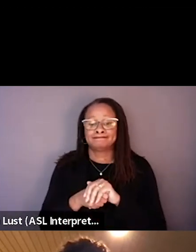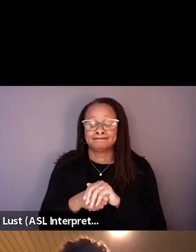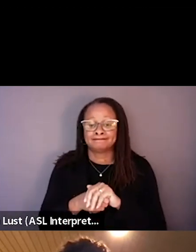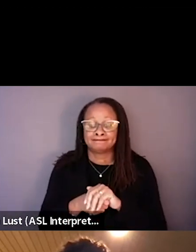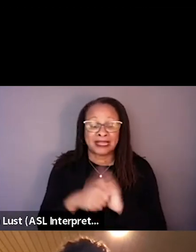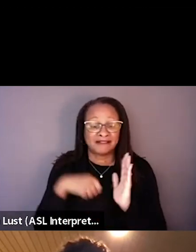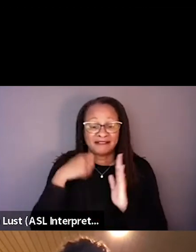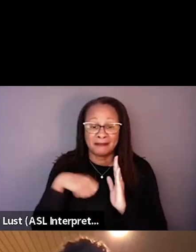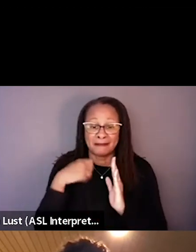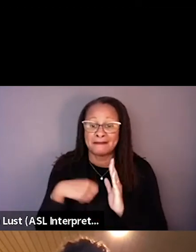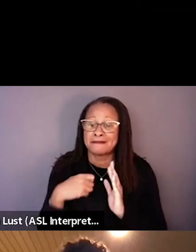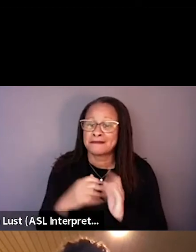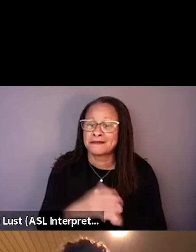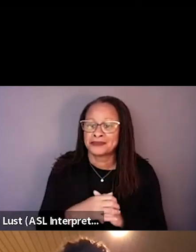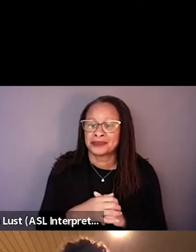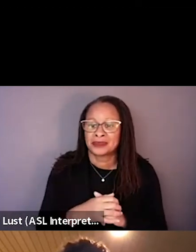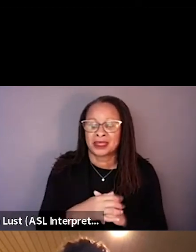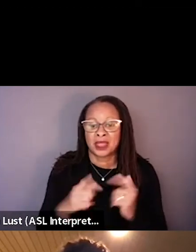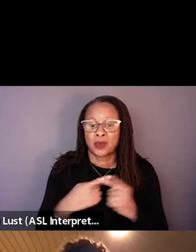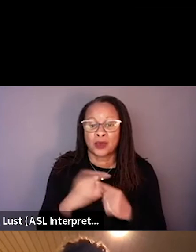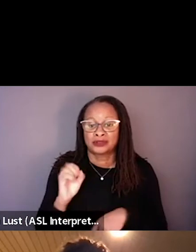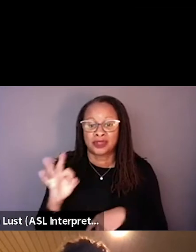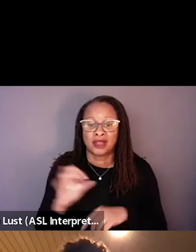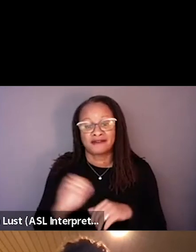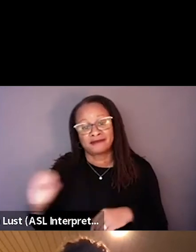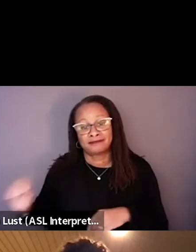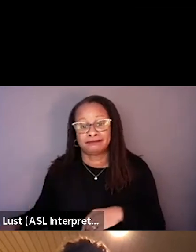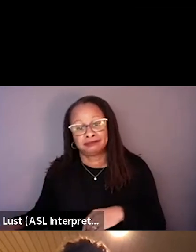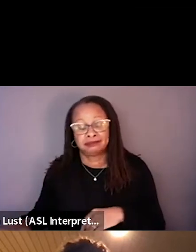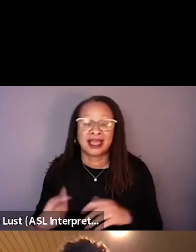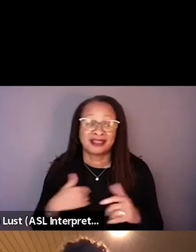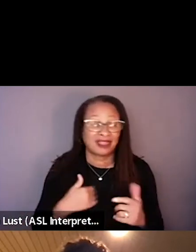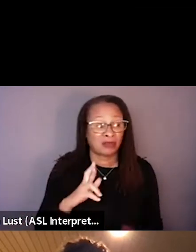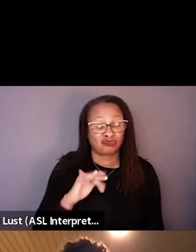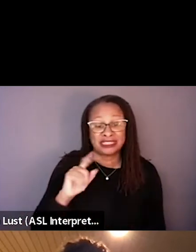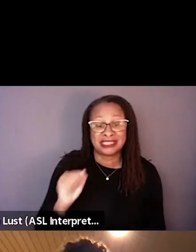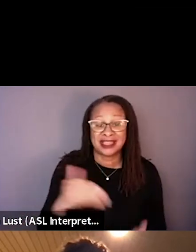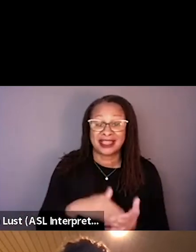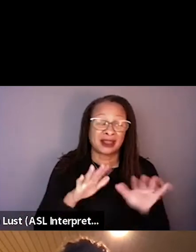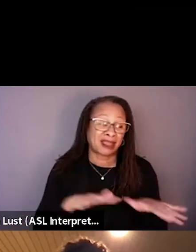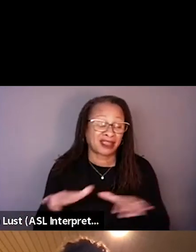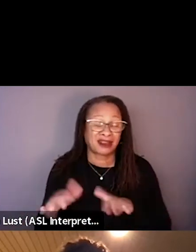And so, and then like when I turn the camera off, I'm just like Rita again and we're hanging out. But I just look for those moments silently.